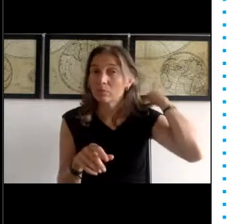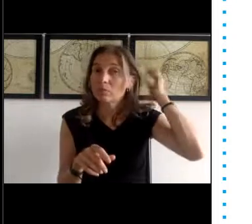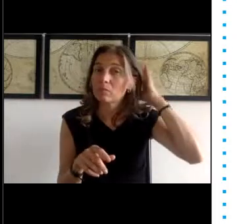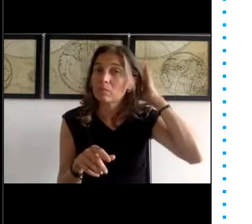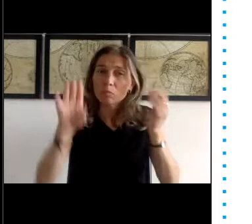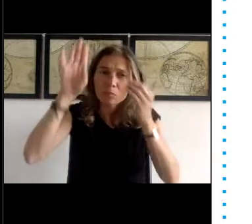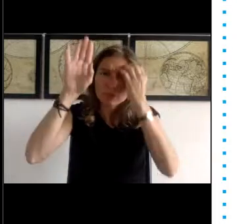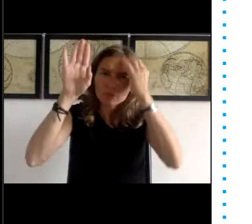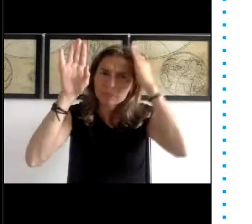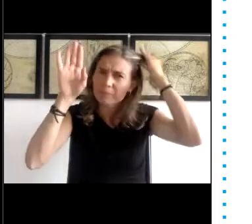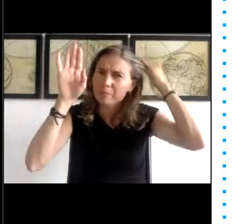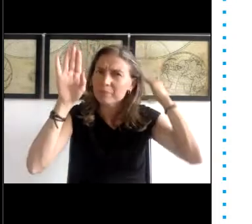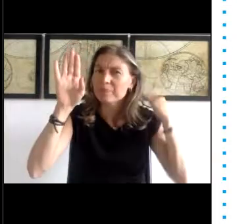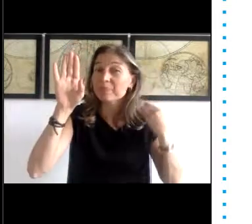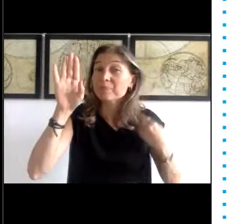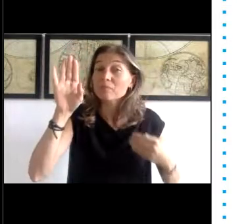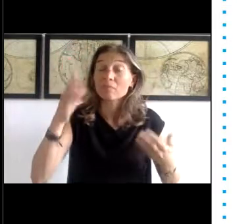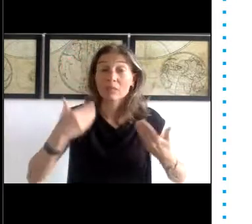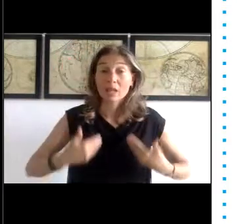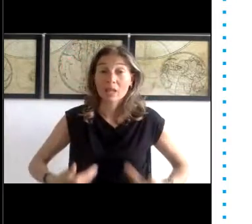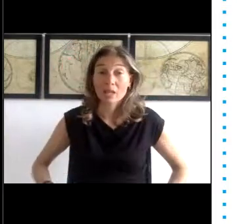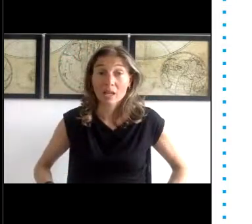I'm waiting still while people are typing